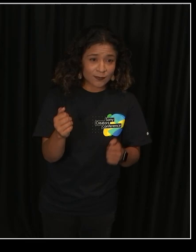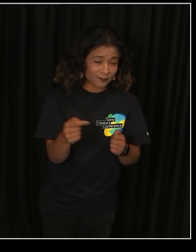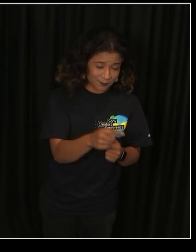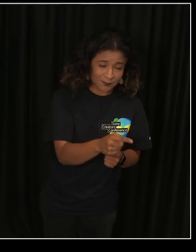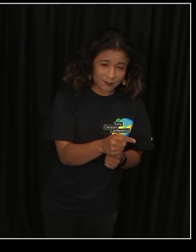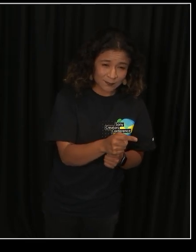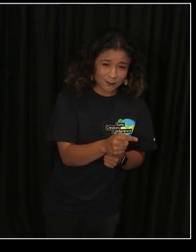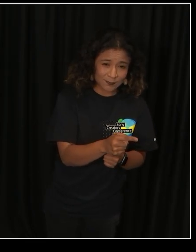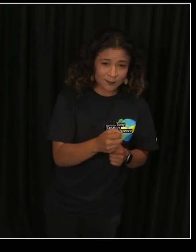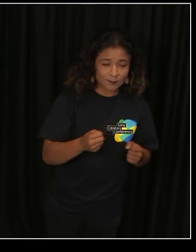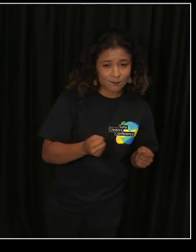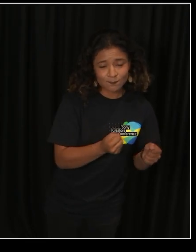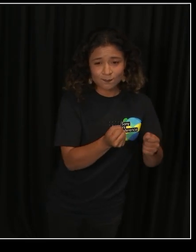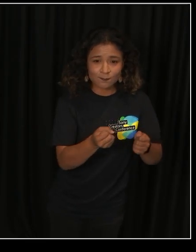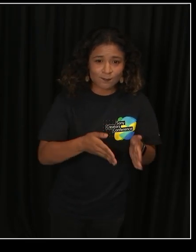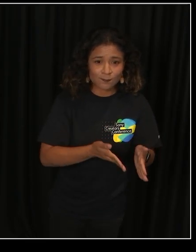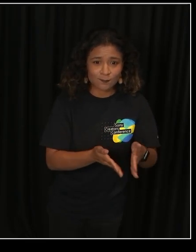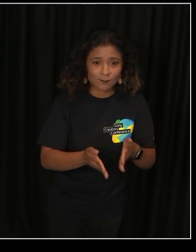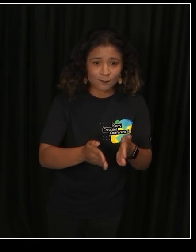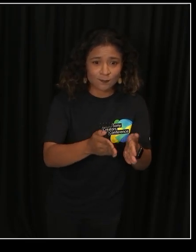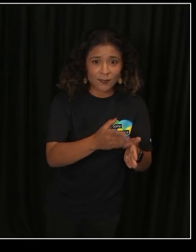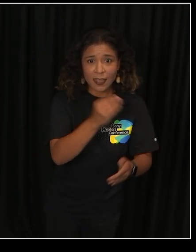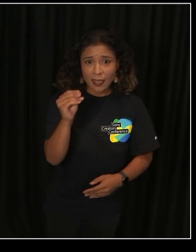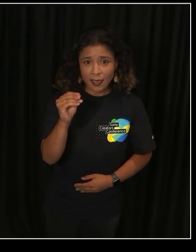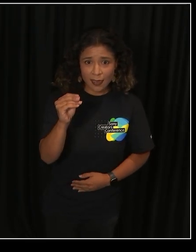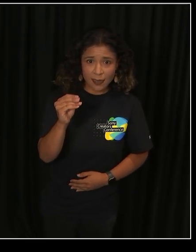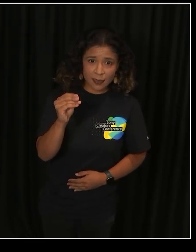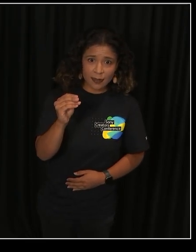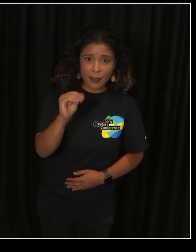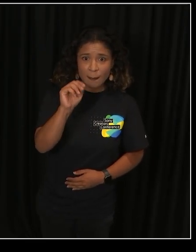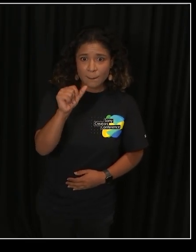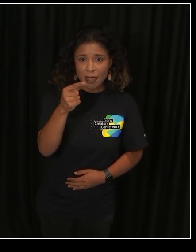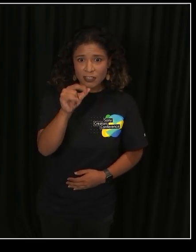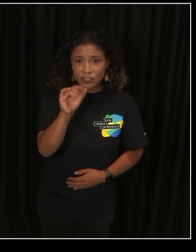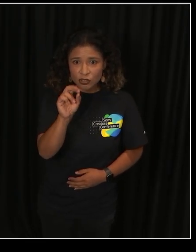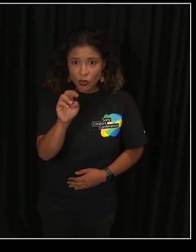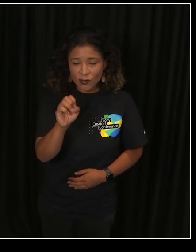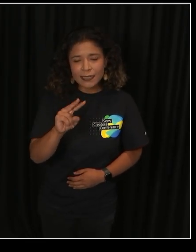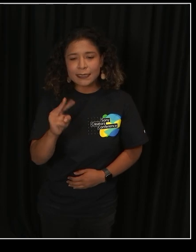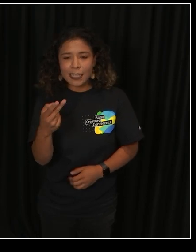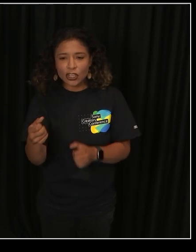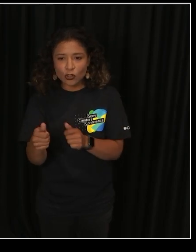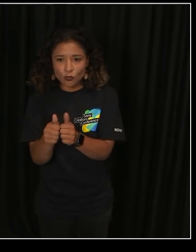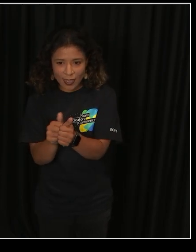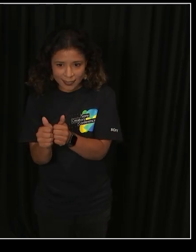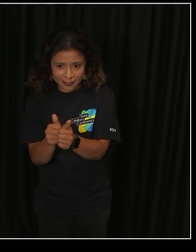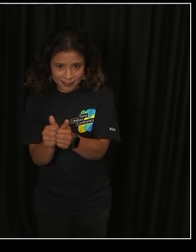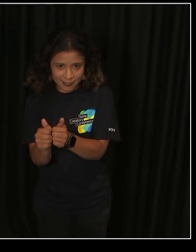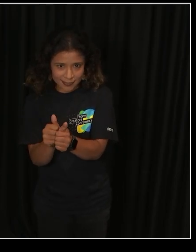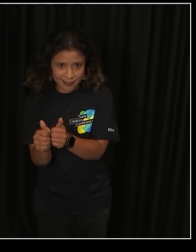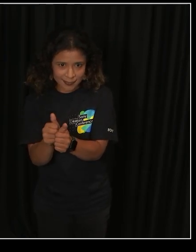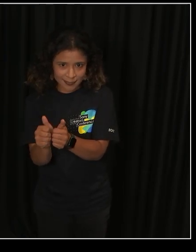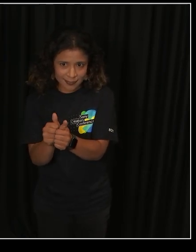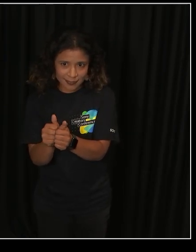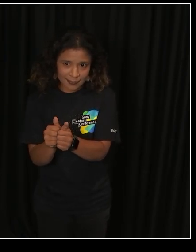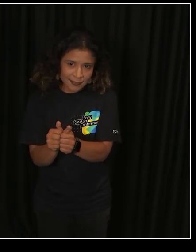And then Lago Maddiore was the second race, using the Porsche 911, a Gr.3 car,